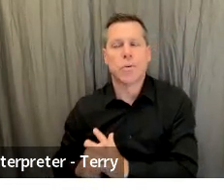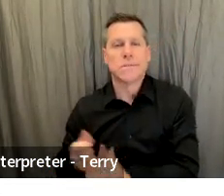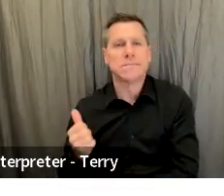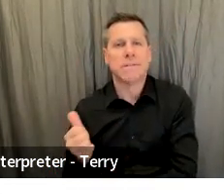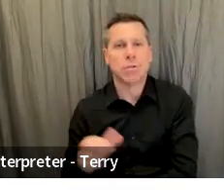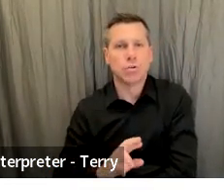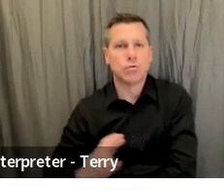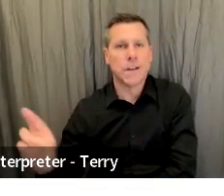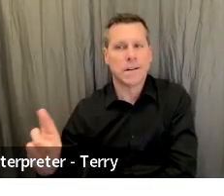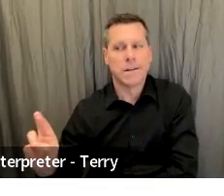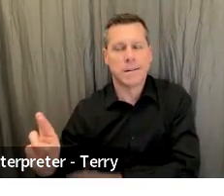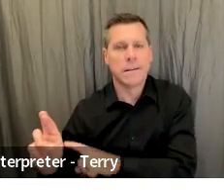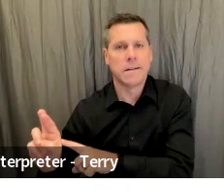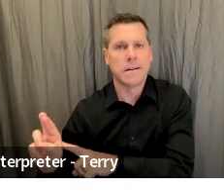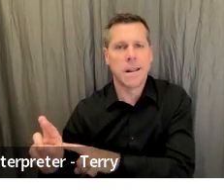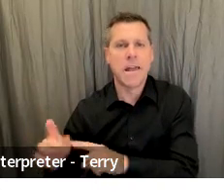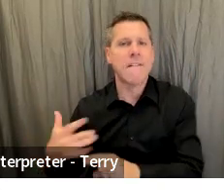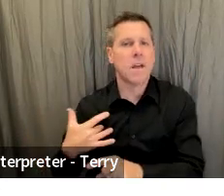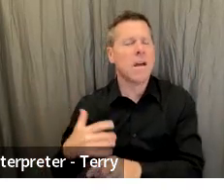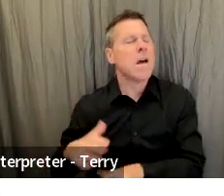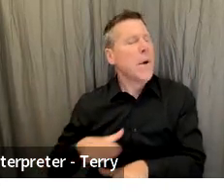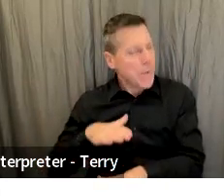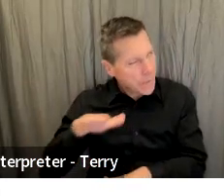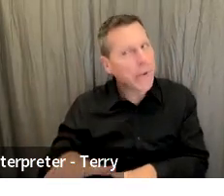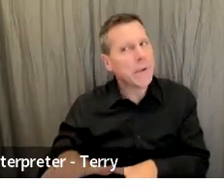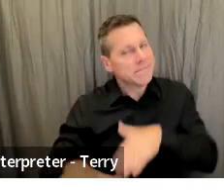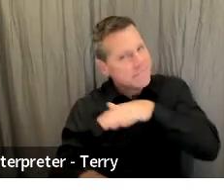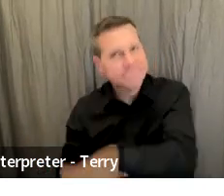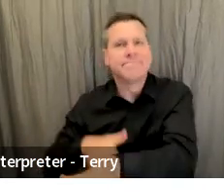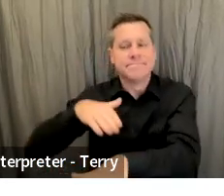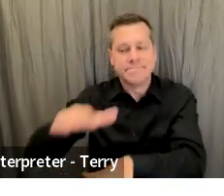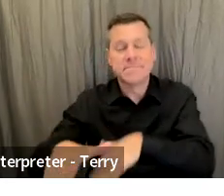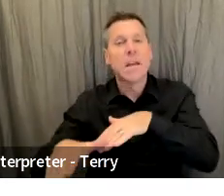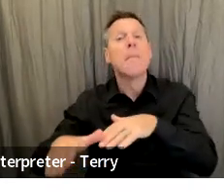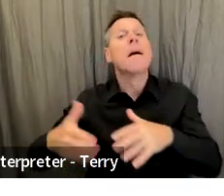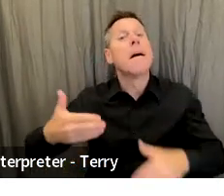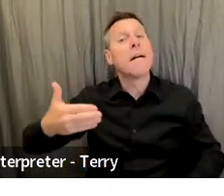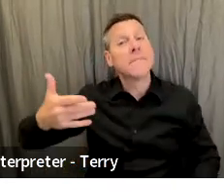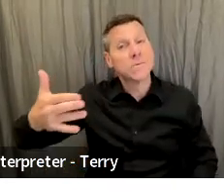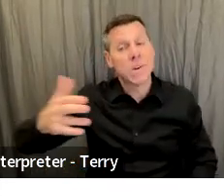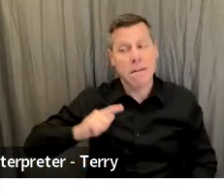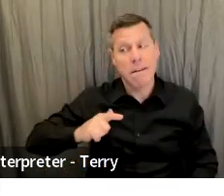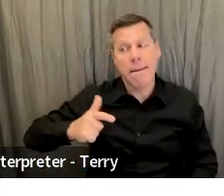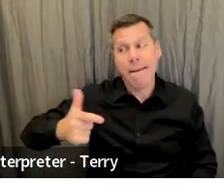But eventually we at a certain point, an instructor would be able to start taking over